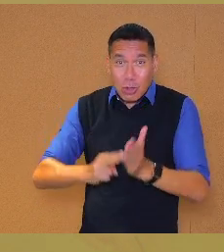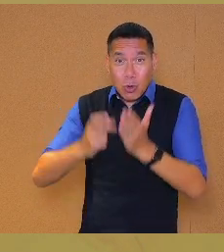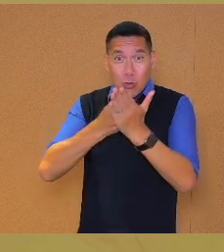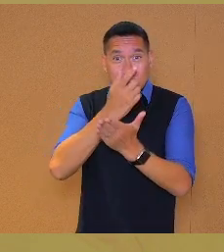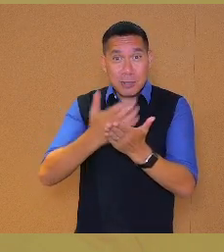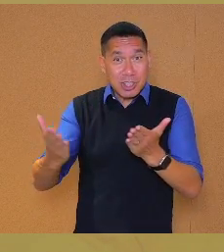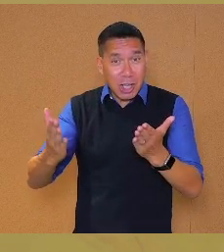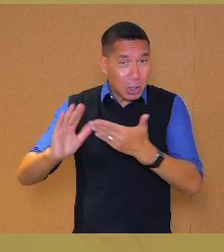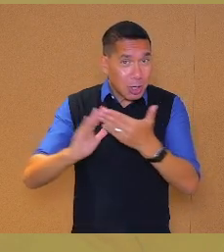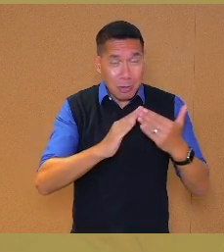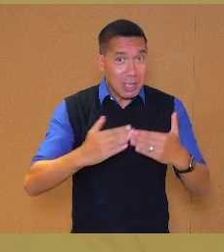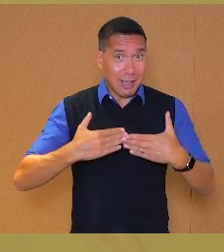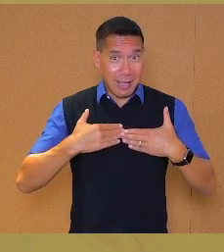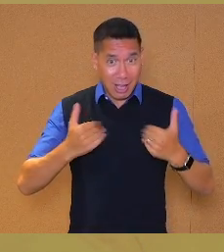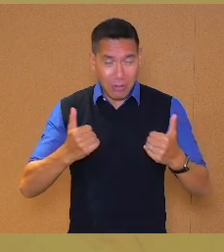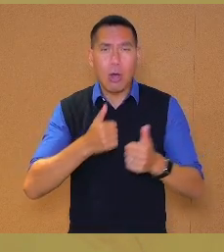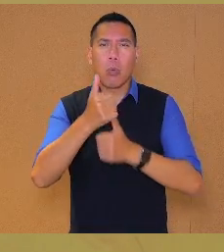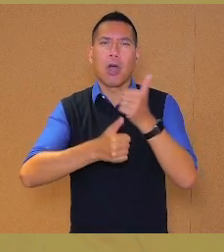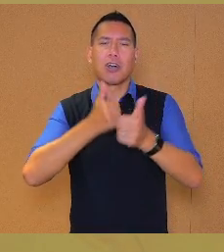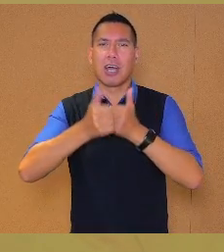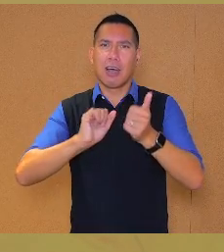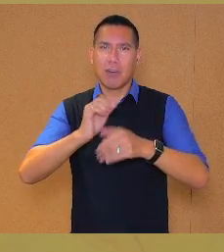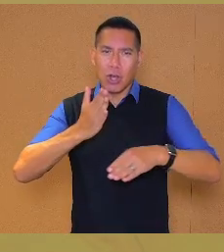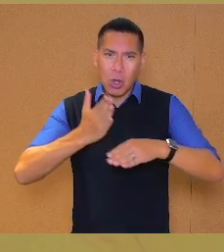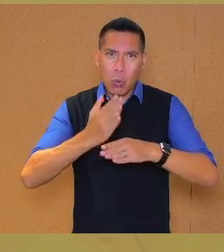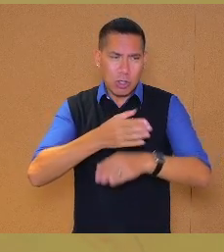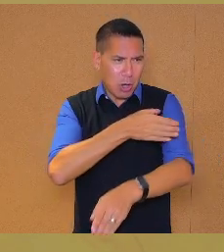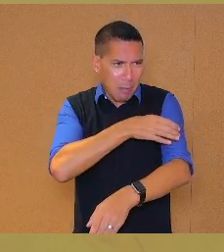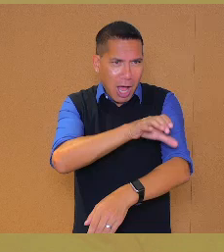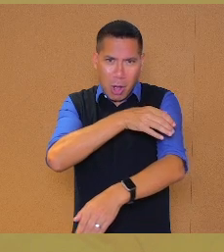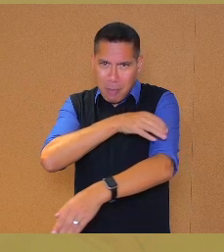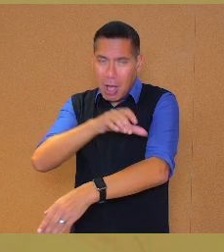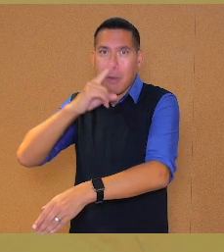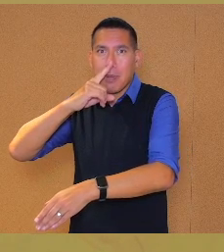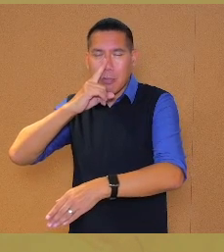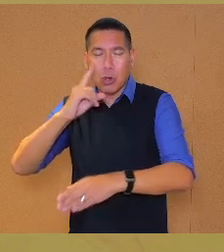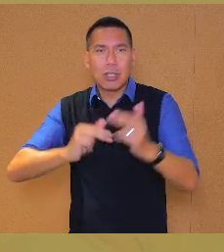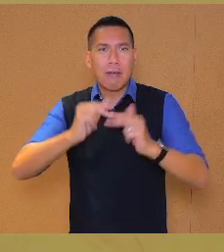Richmond Community Health. Well done on your work in empowering people to develop important life skills.